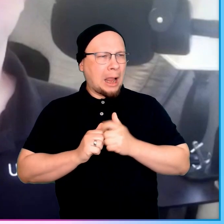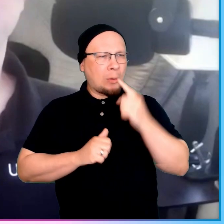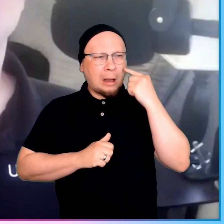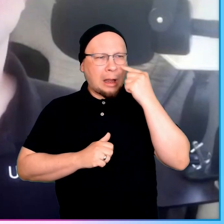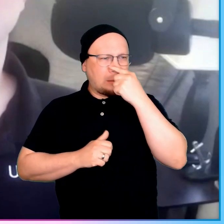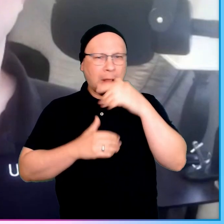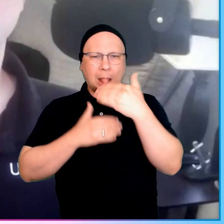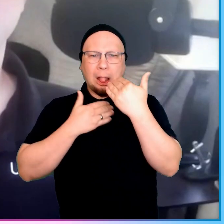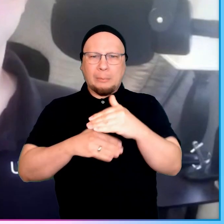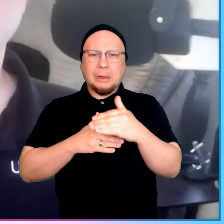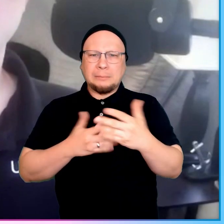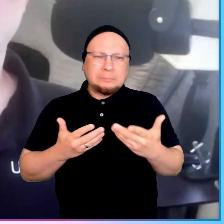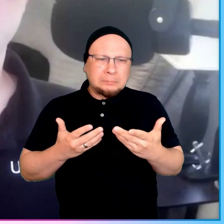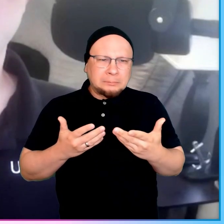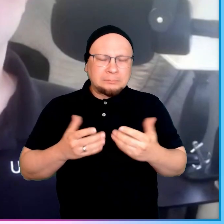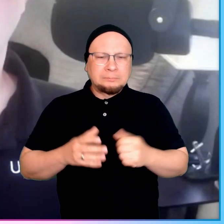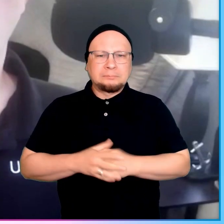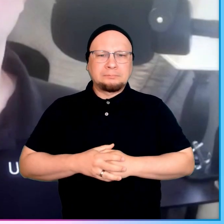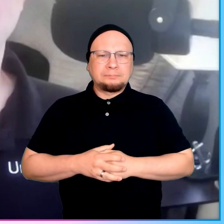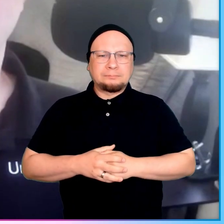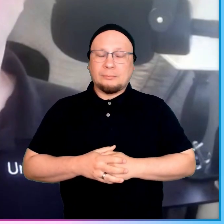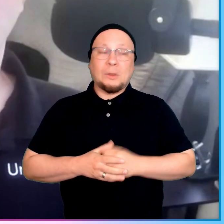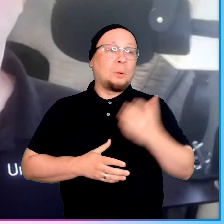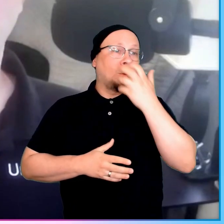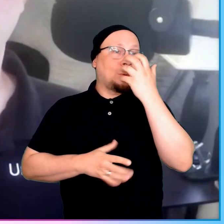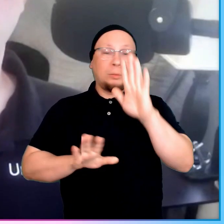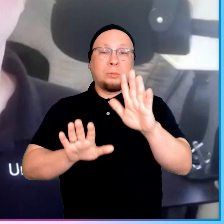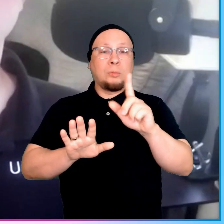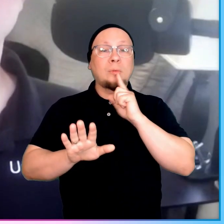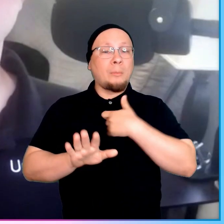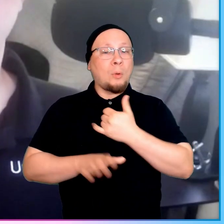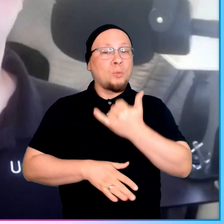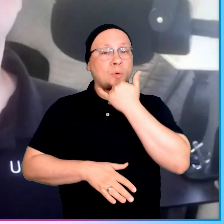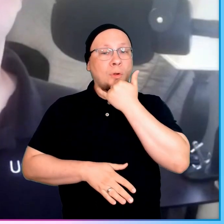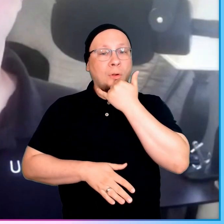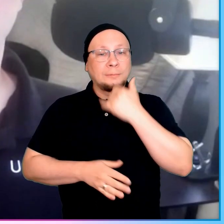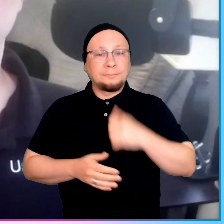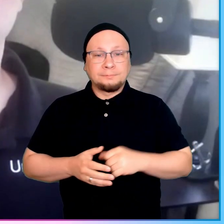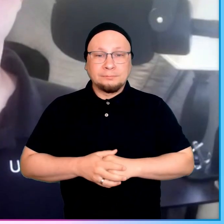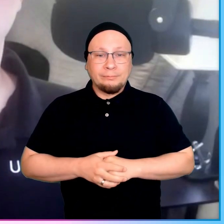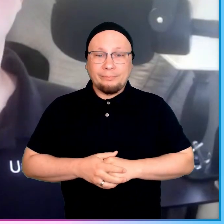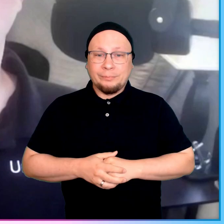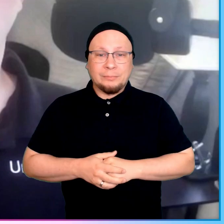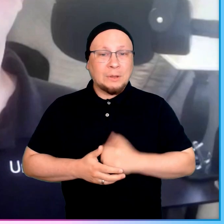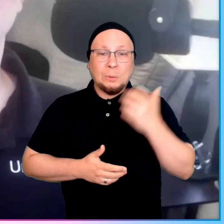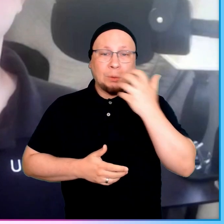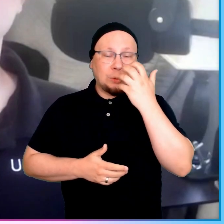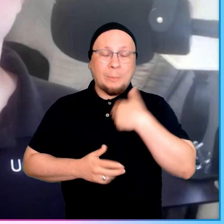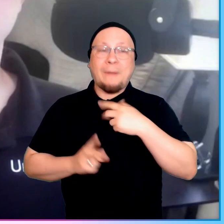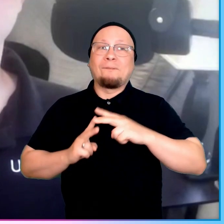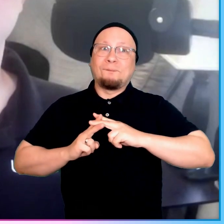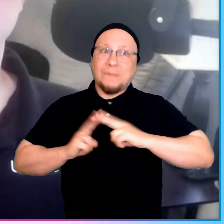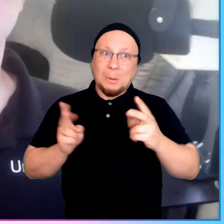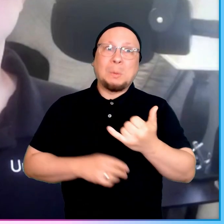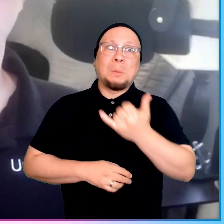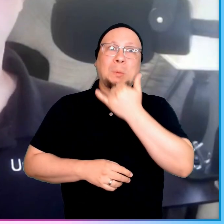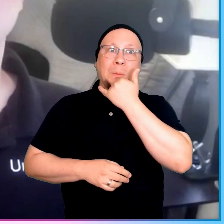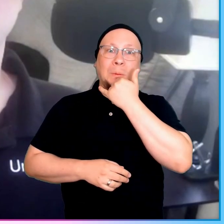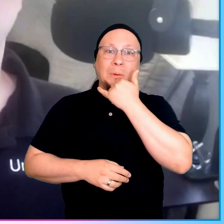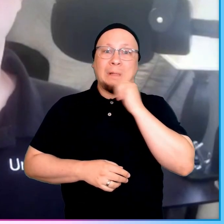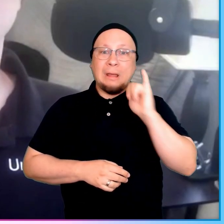of vision”, and boy was I wrong, I could have not been any more wrong, and it was a welcome surprise